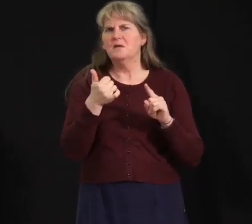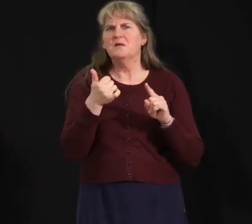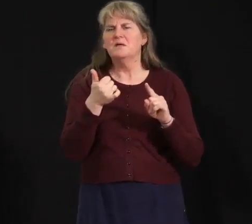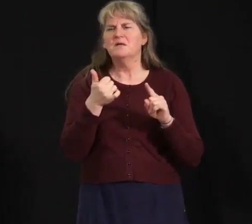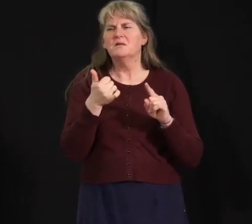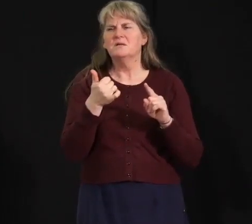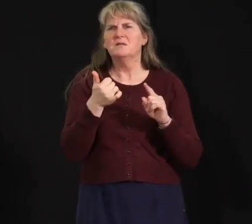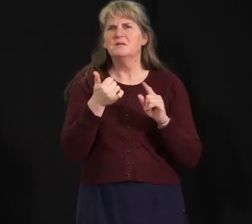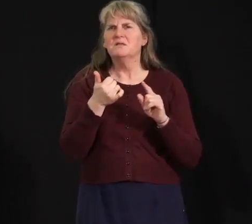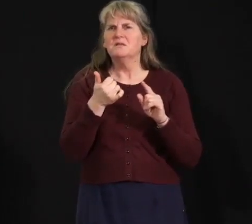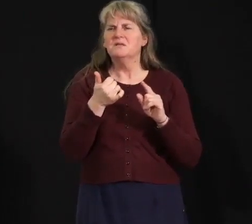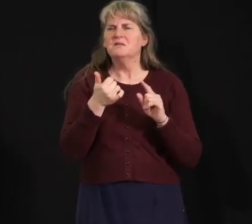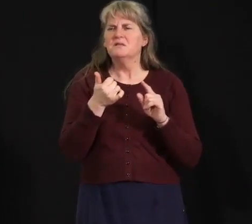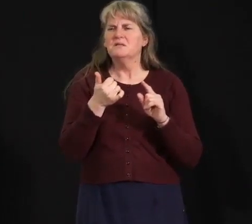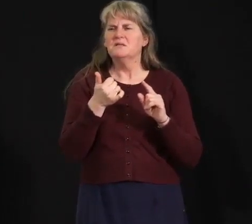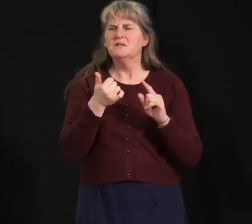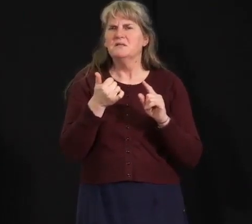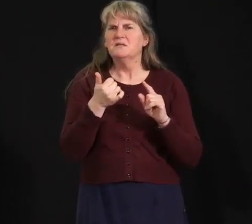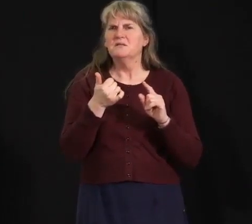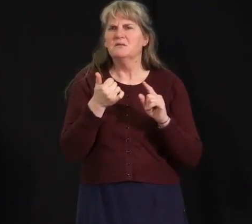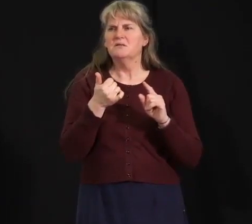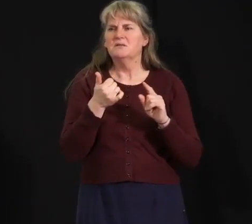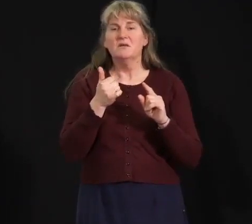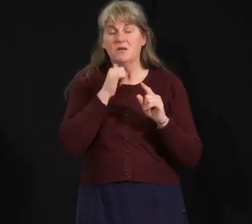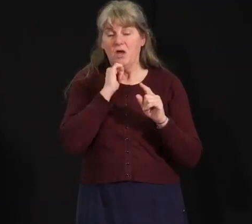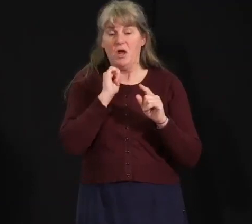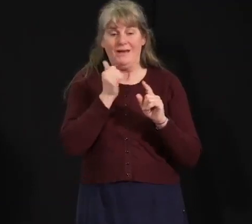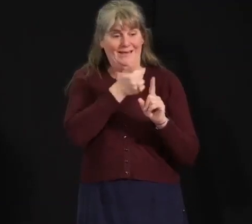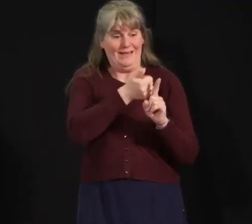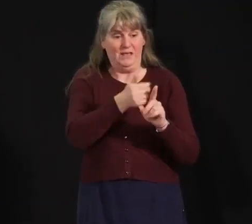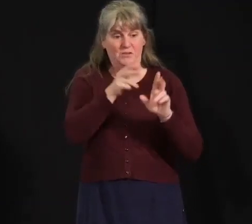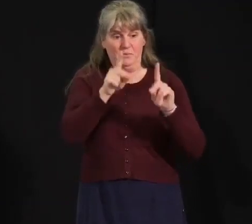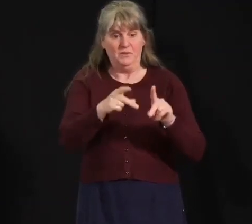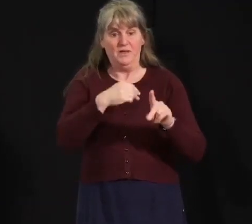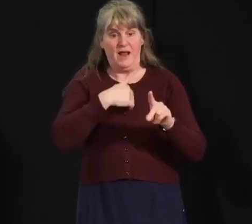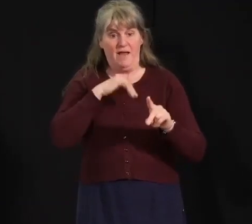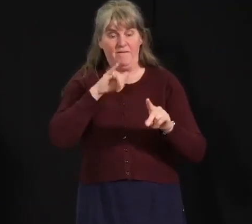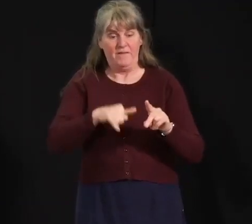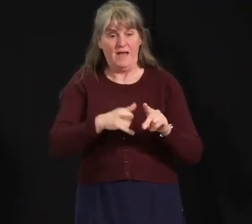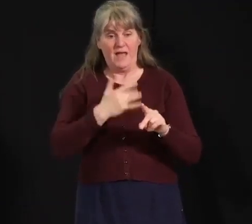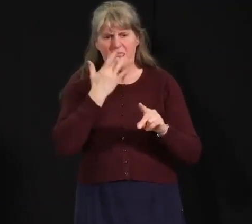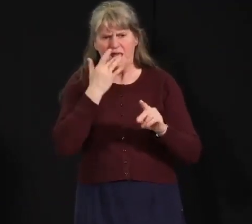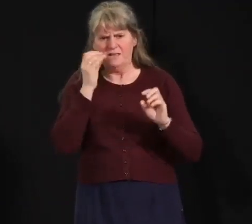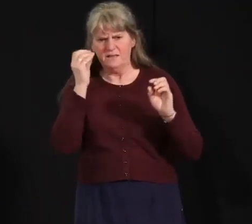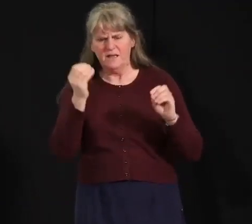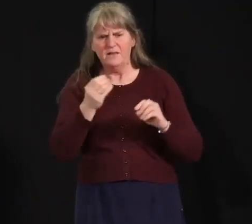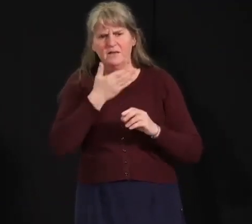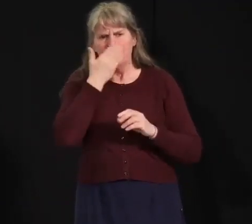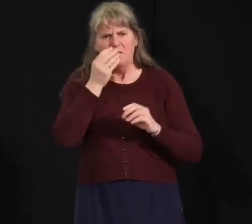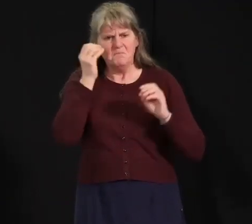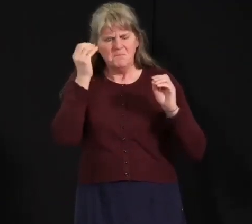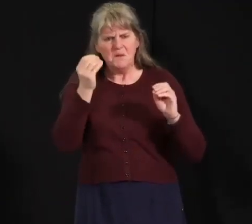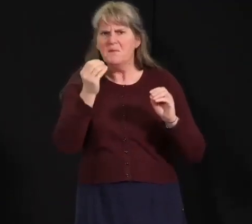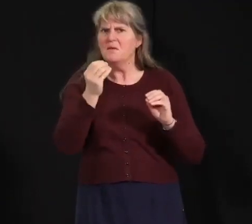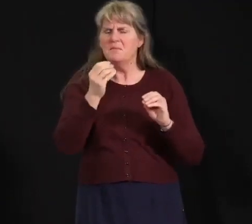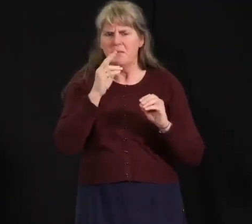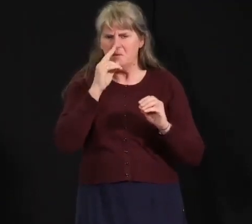variety of other symptoms. Loss of taste, loss of smell for example.